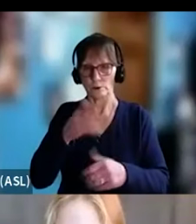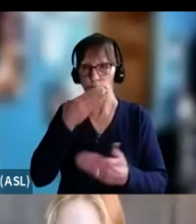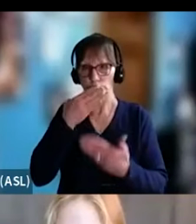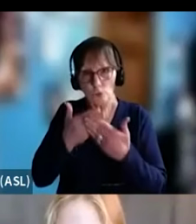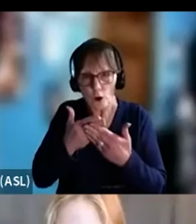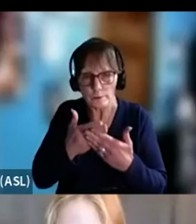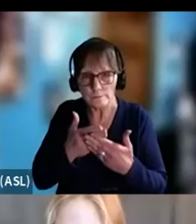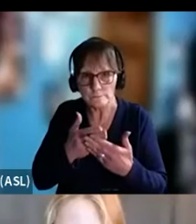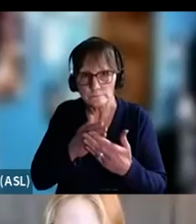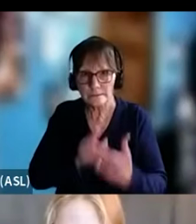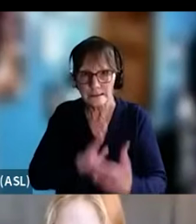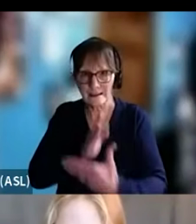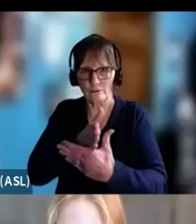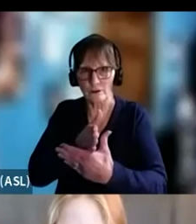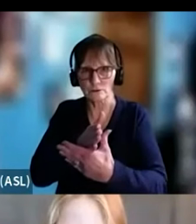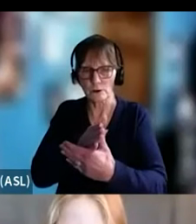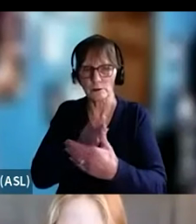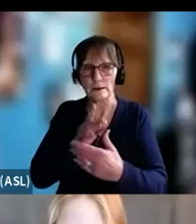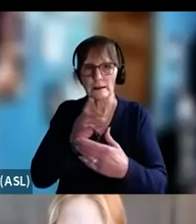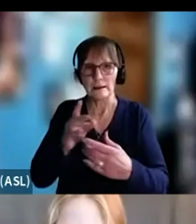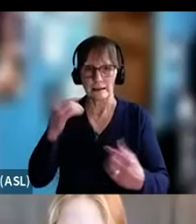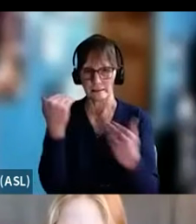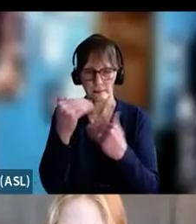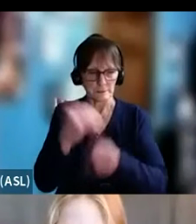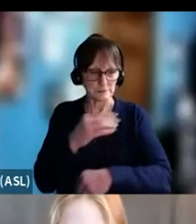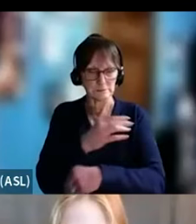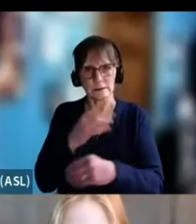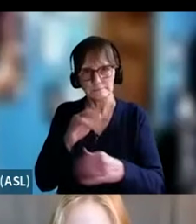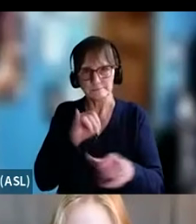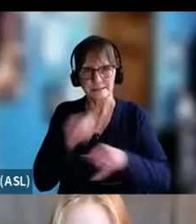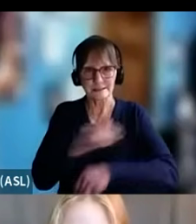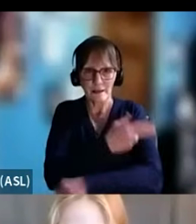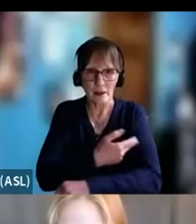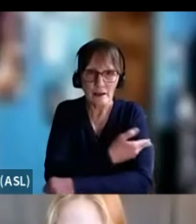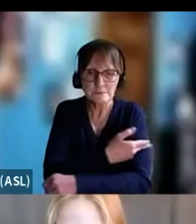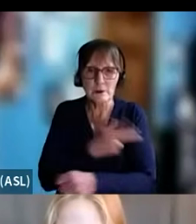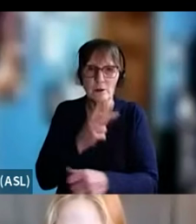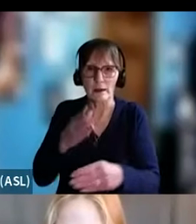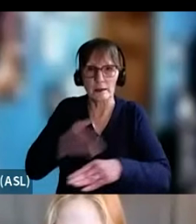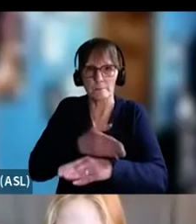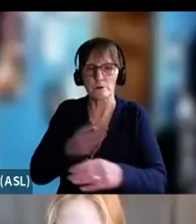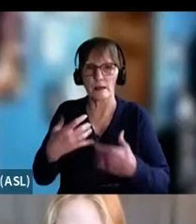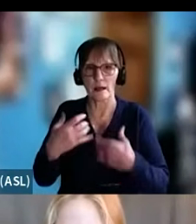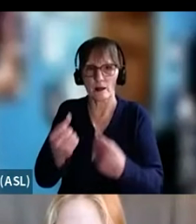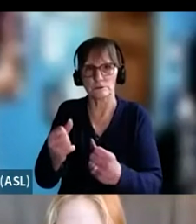that really decreases length of staying in the hospital and improves the quality of life for the participants. Caitlin, anything else you wanted to add